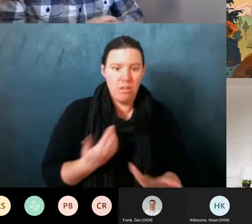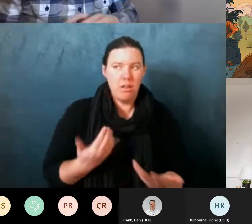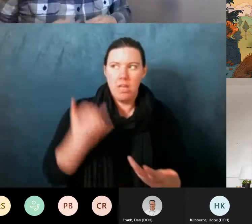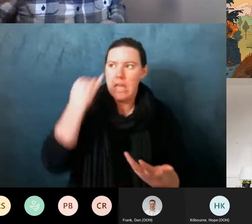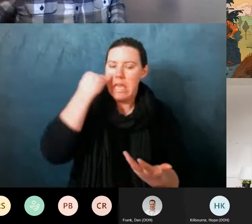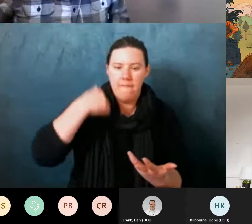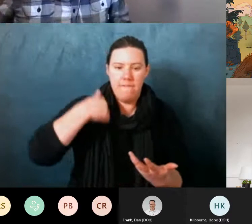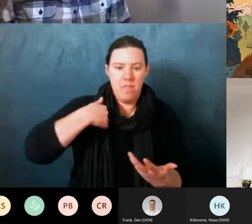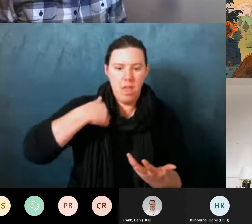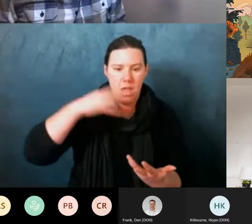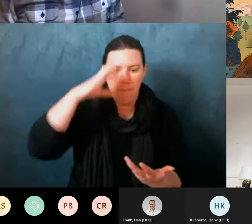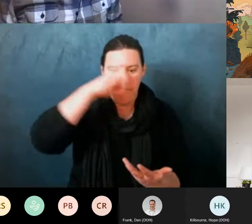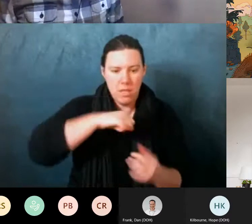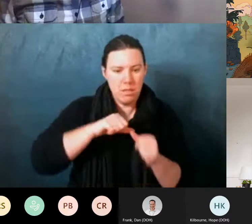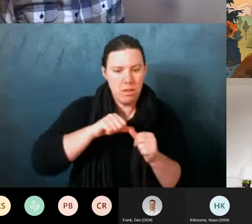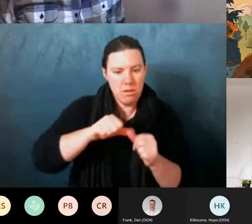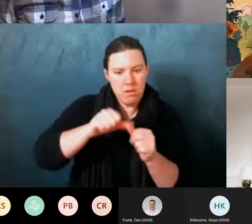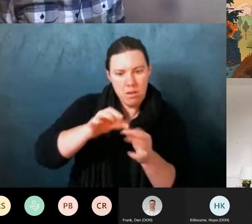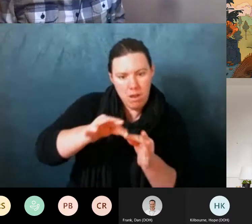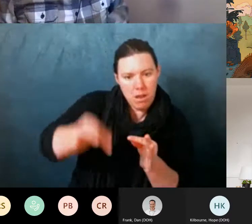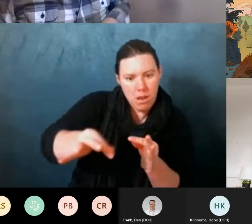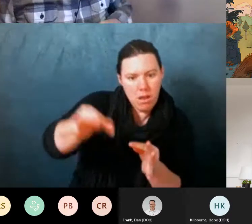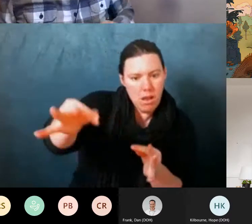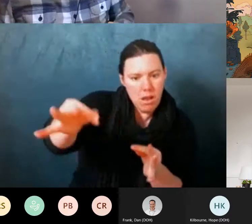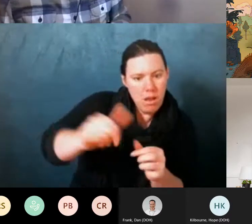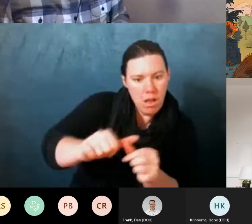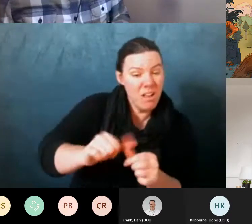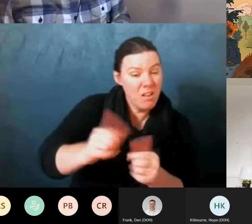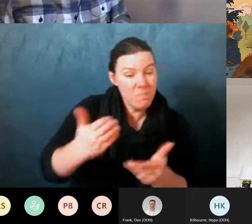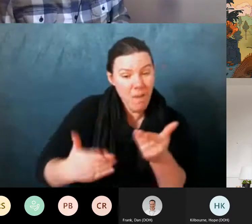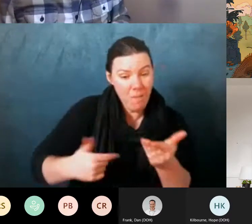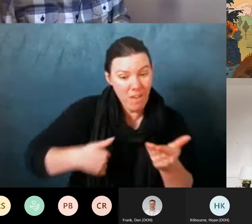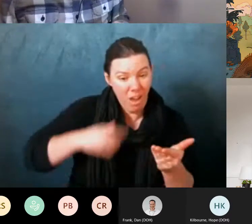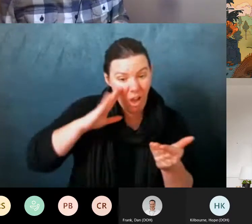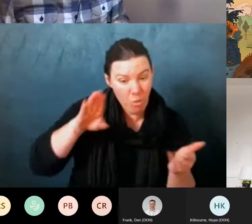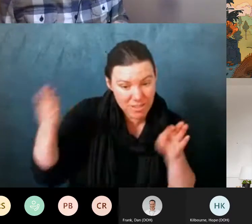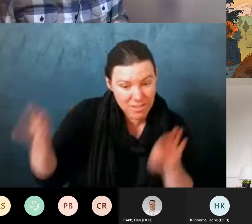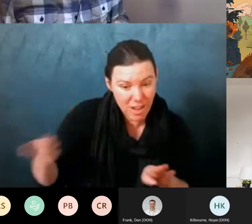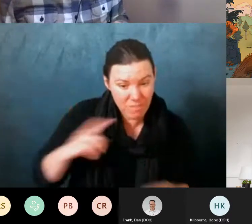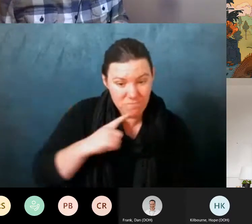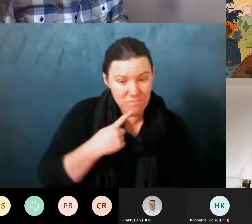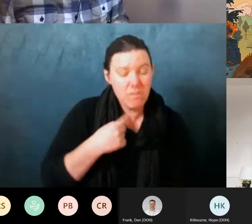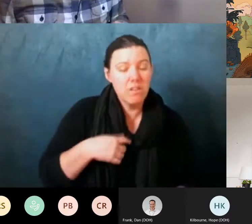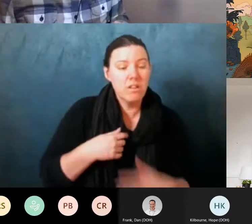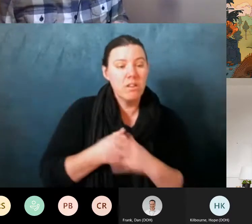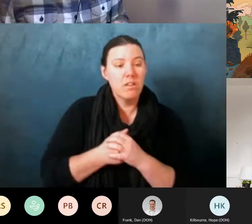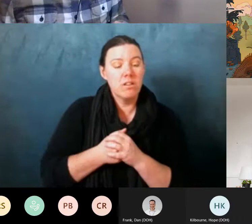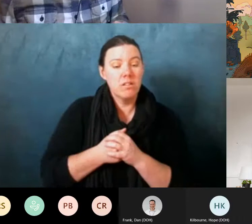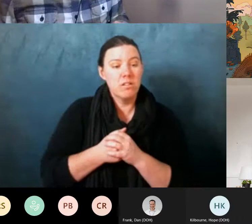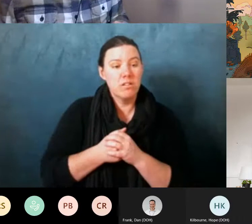for people that don't look like them. And I also would like to see initiatives to bring in more diverse people into the healthcare field,